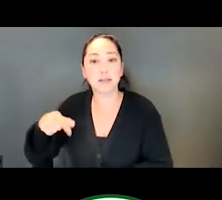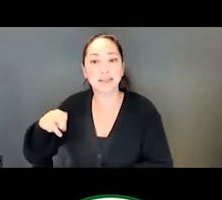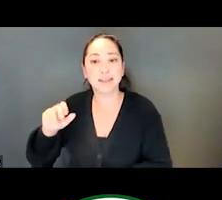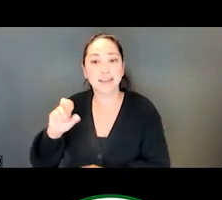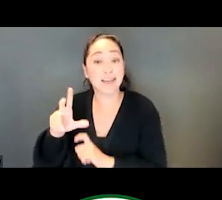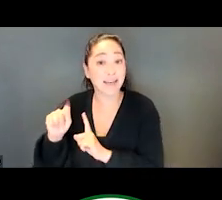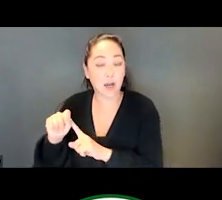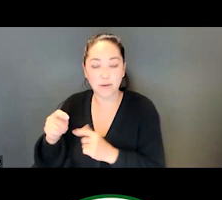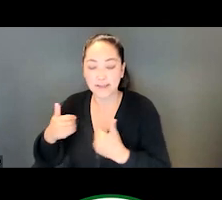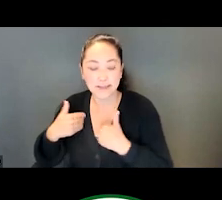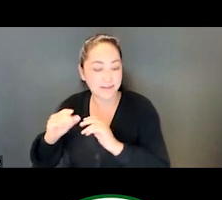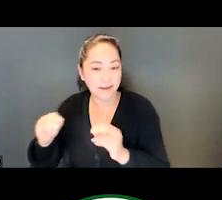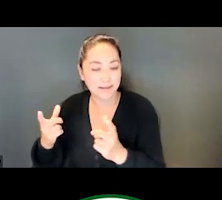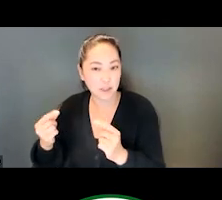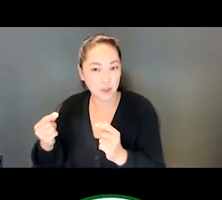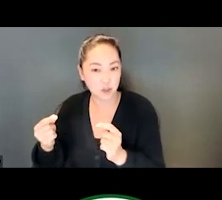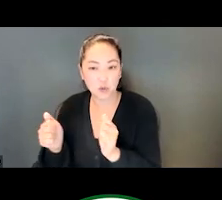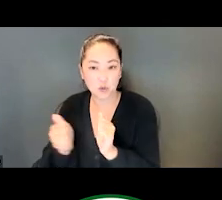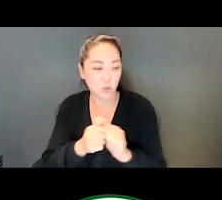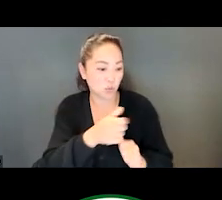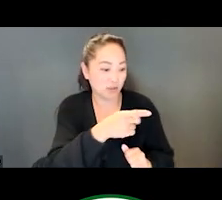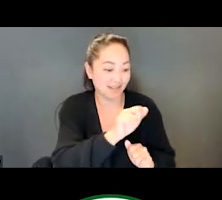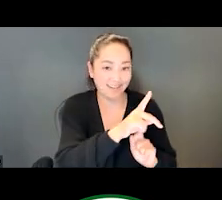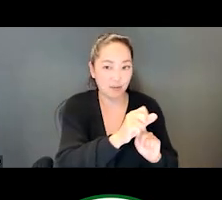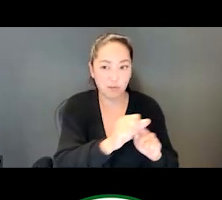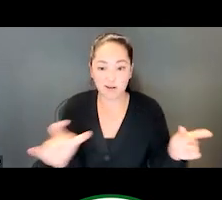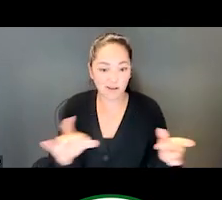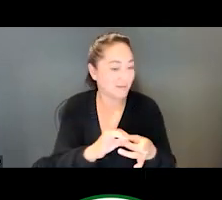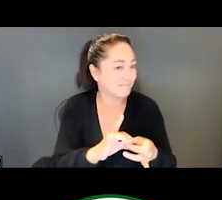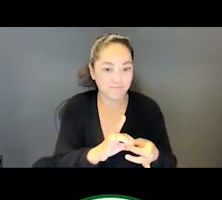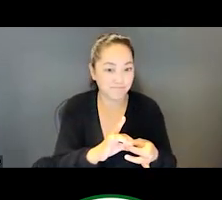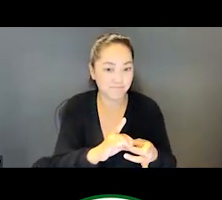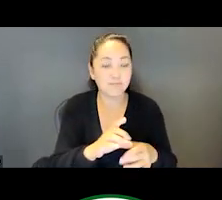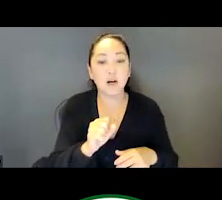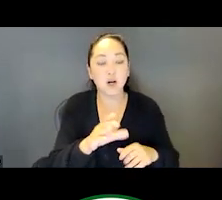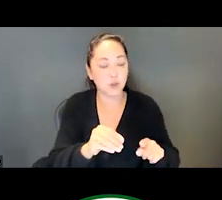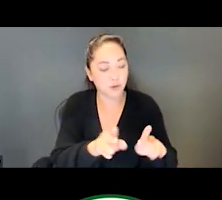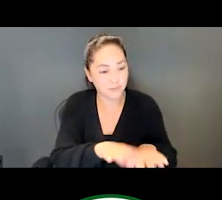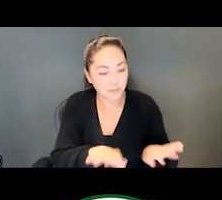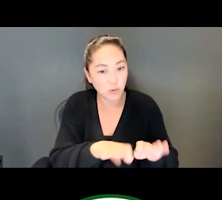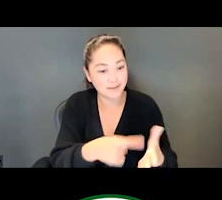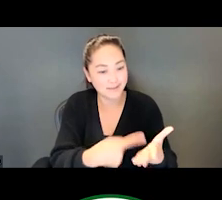So more importantly, like I said, We deal with what we have and we cannot fill all the